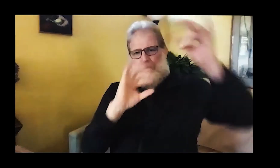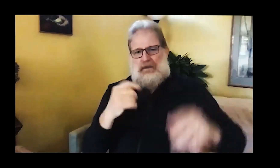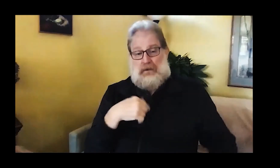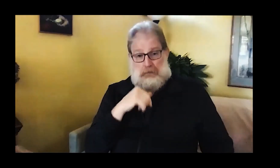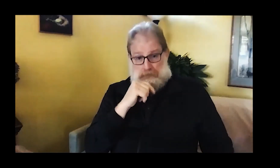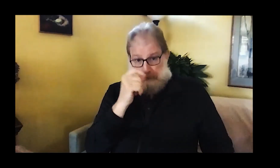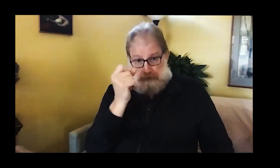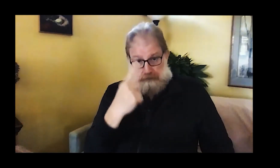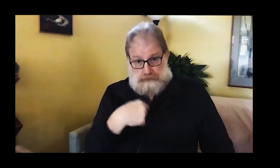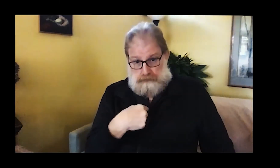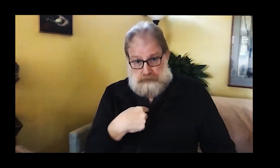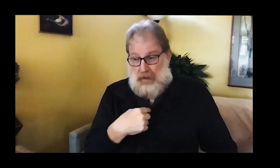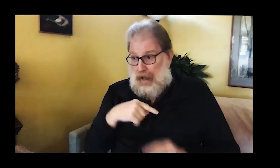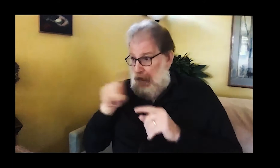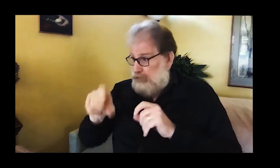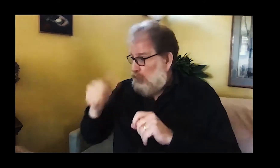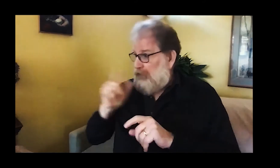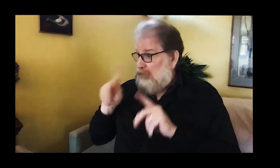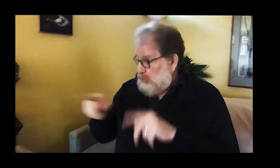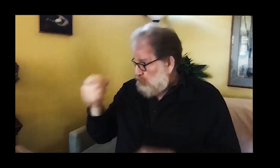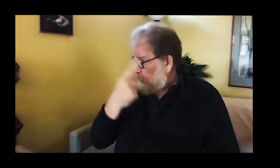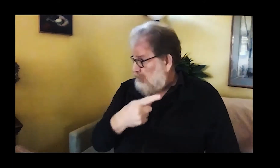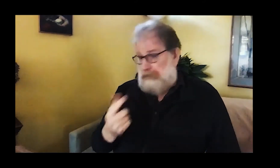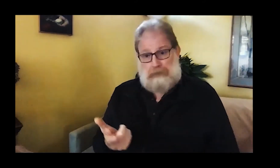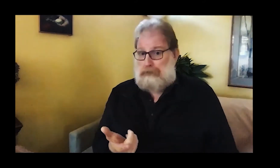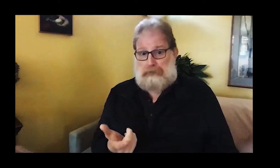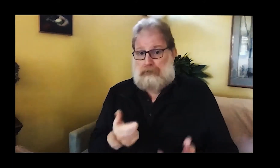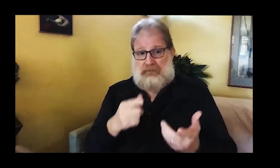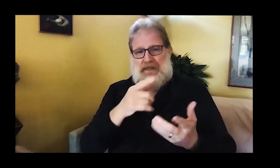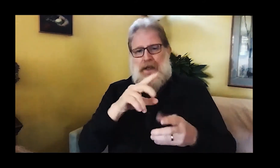I really couldn't understand what they were saying, and I said to my classmates uh what